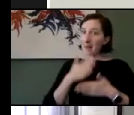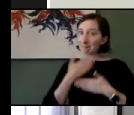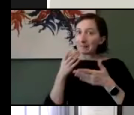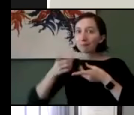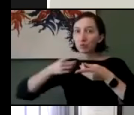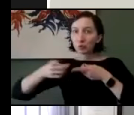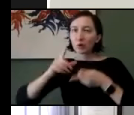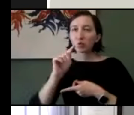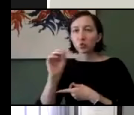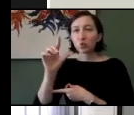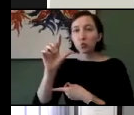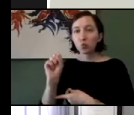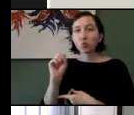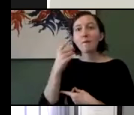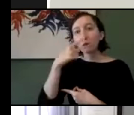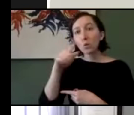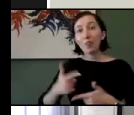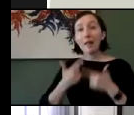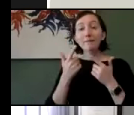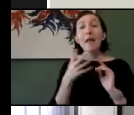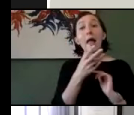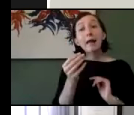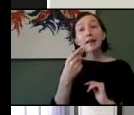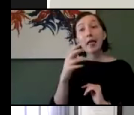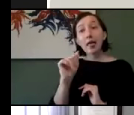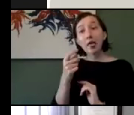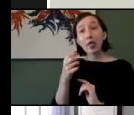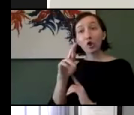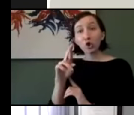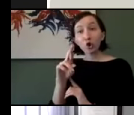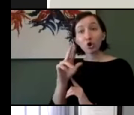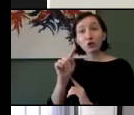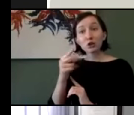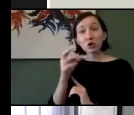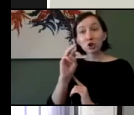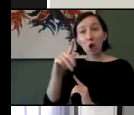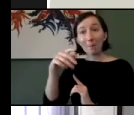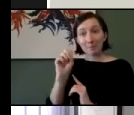who is on our team doing the captioning. Liz will talk about that in a moment.